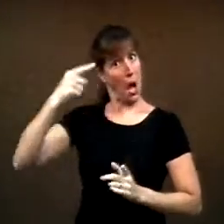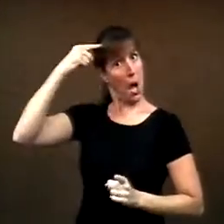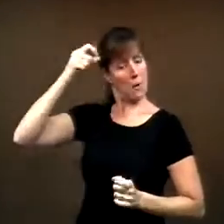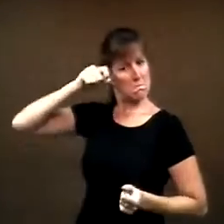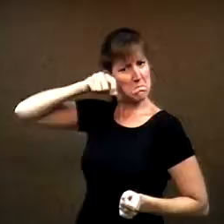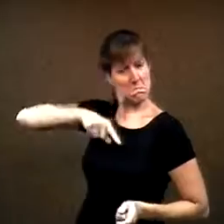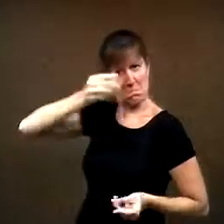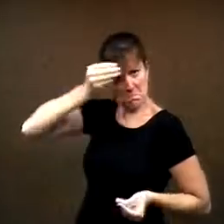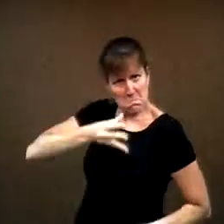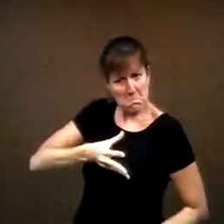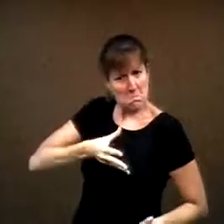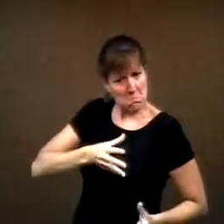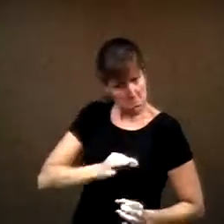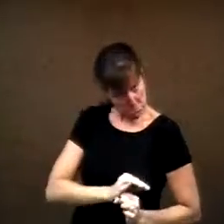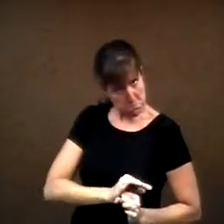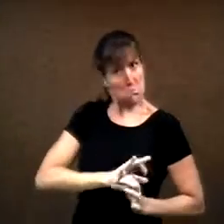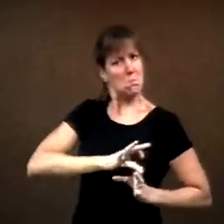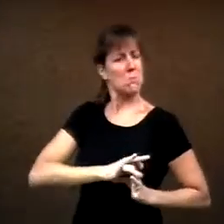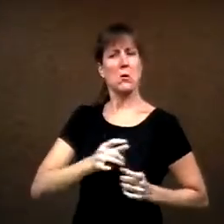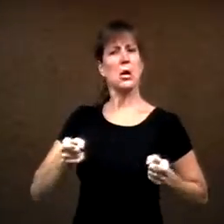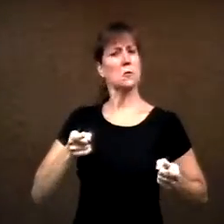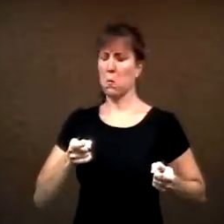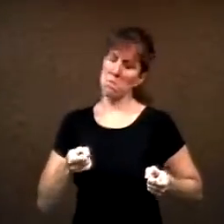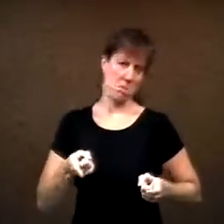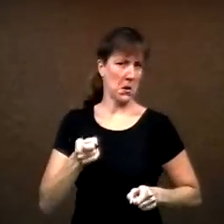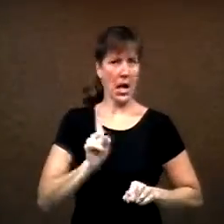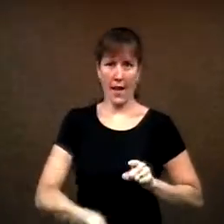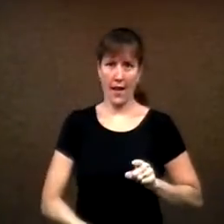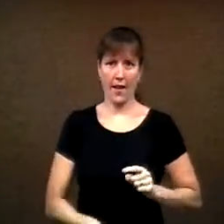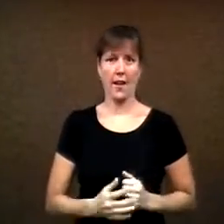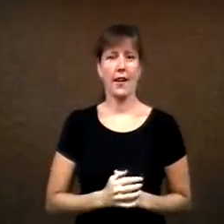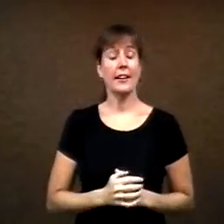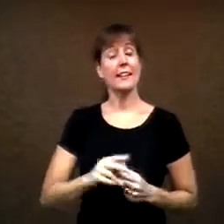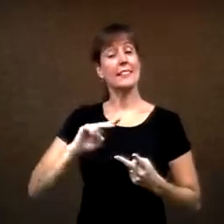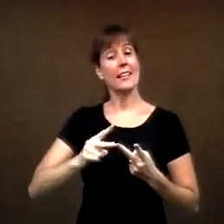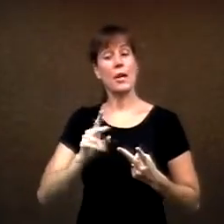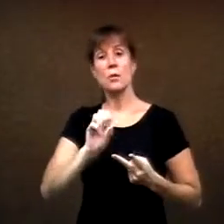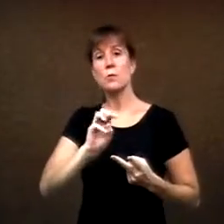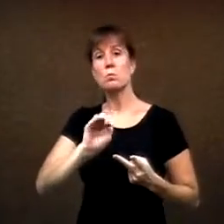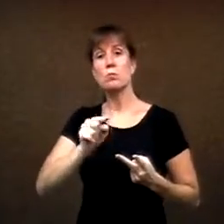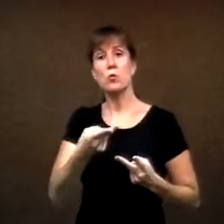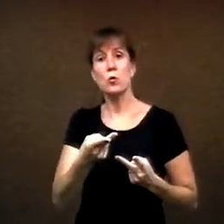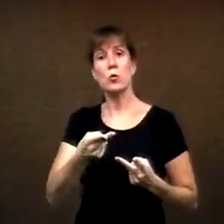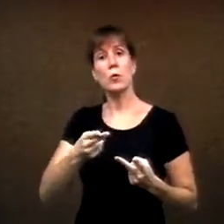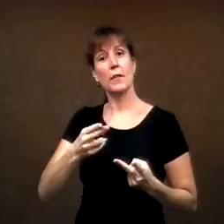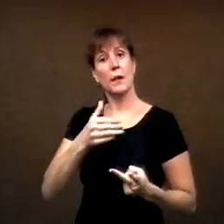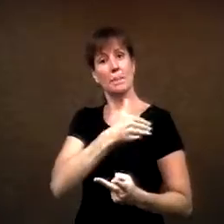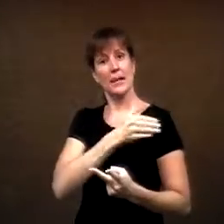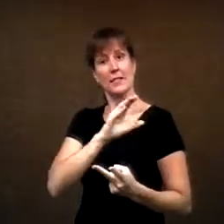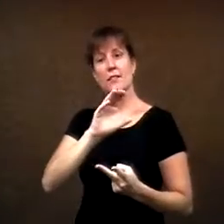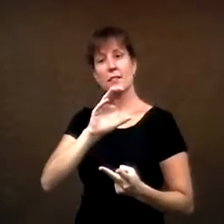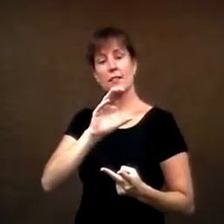and cause them to contract. Secondly, smooth muscle cells are *also*, auto-rhythmic. That means